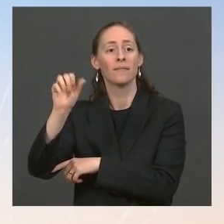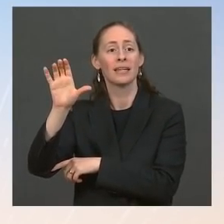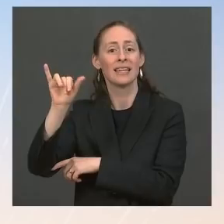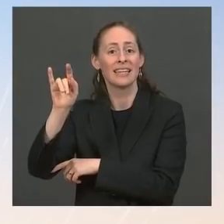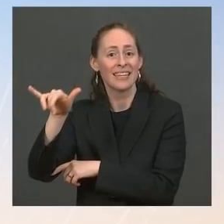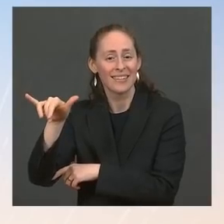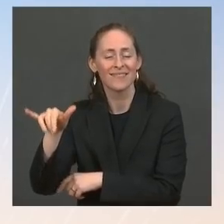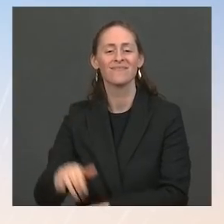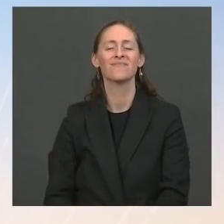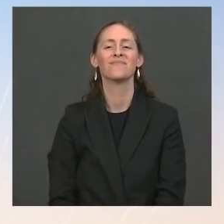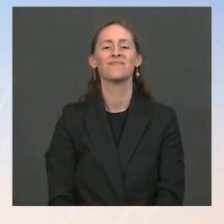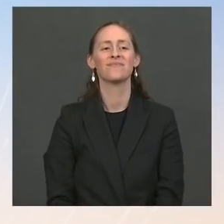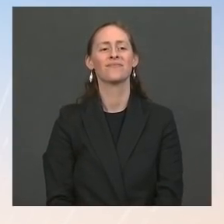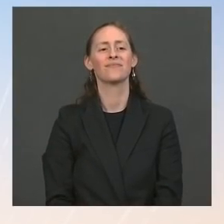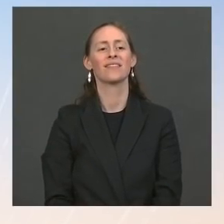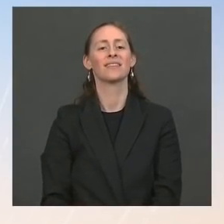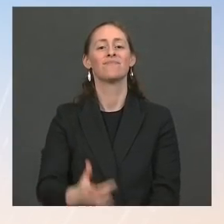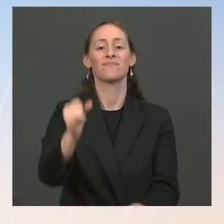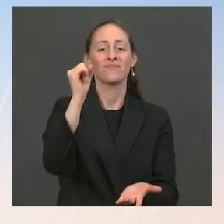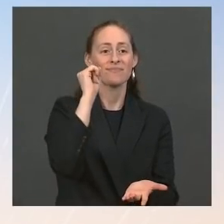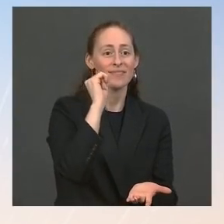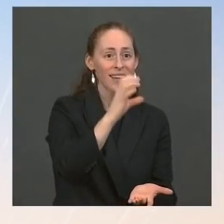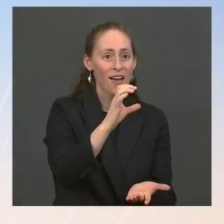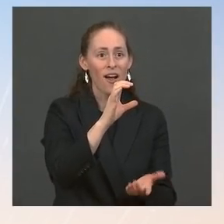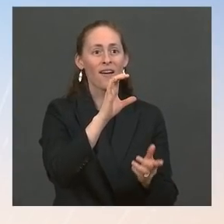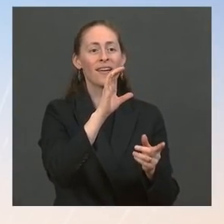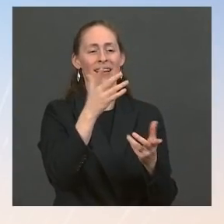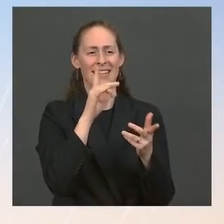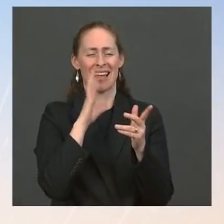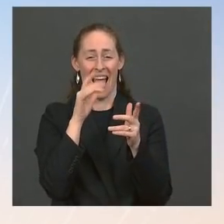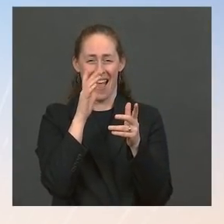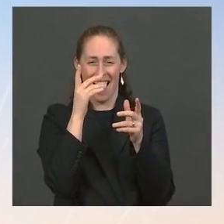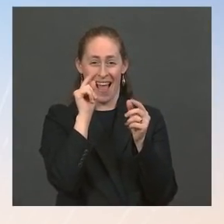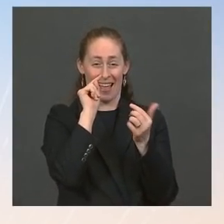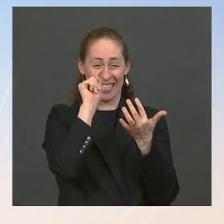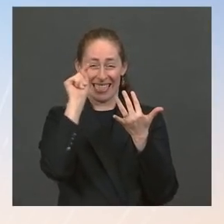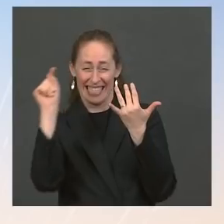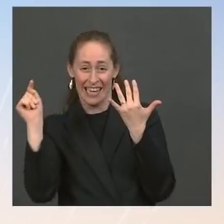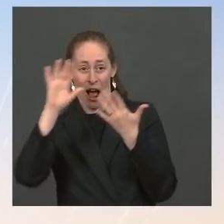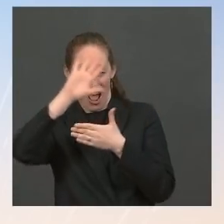Again, this is not everyone but just to give you a sense of the bipartisan group who will be attending.